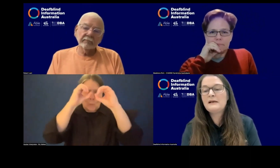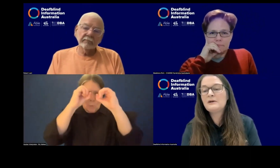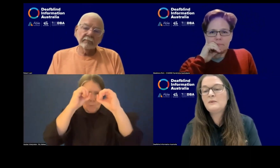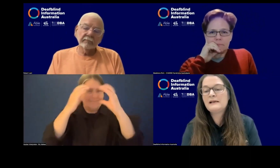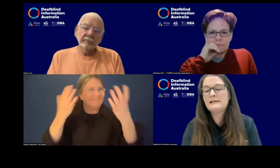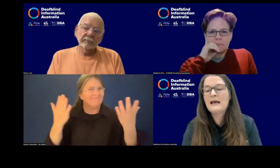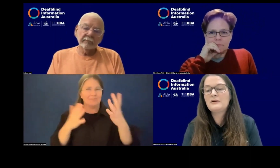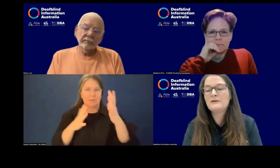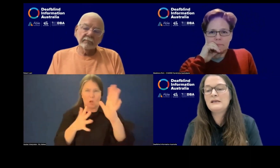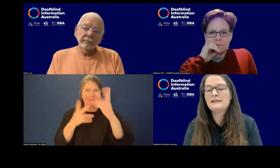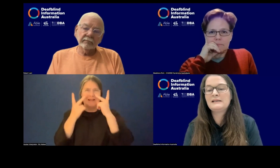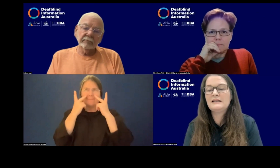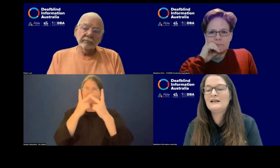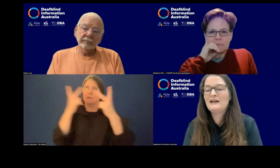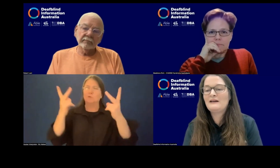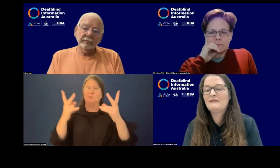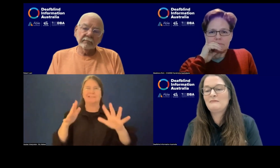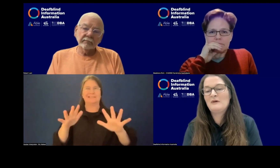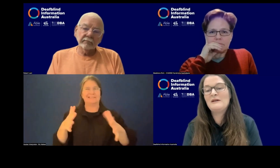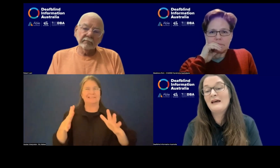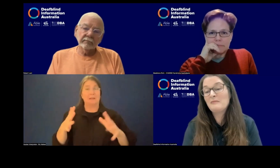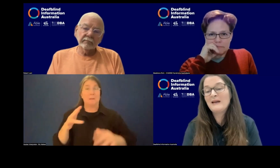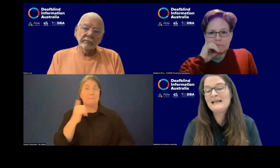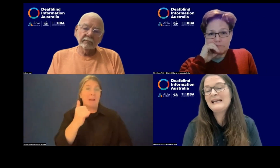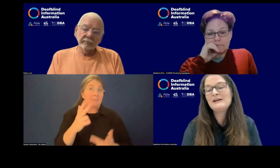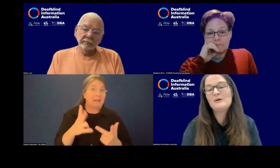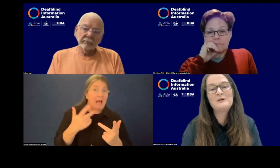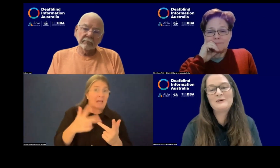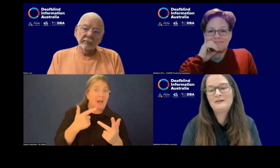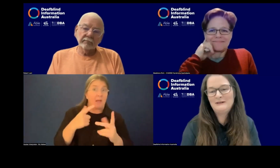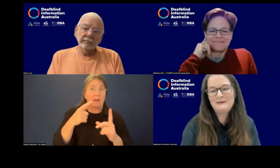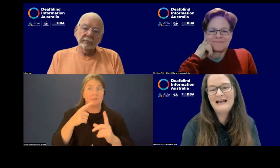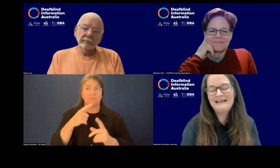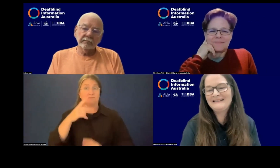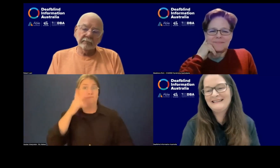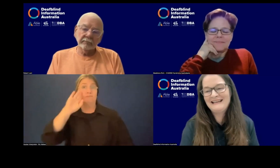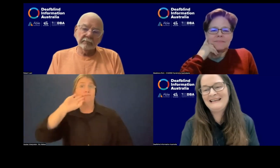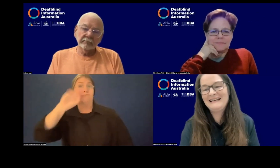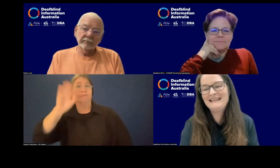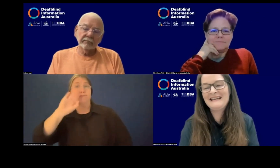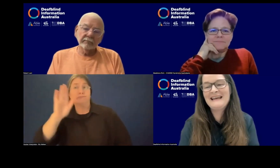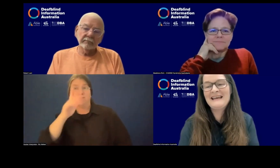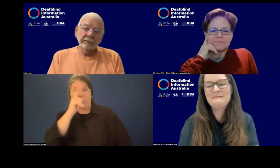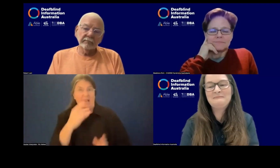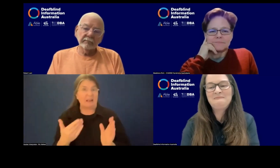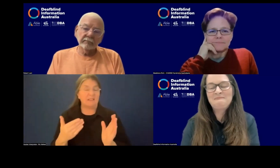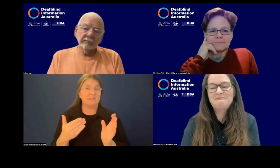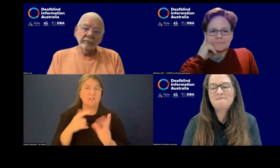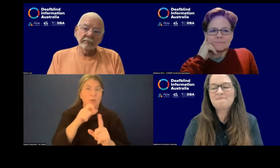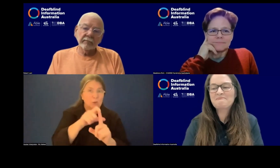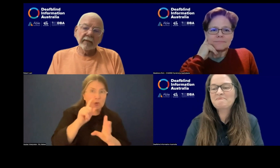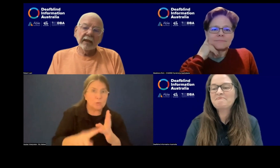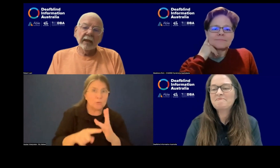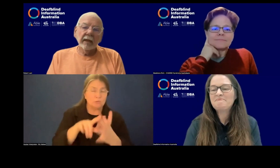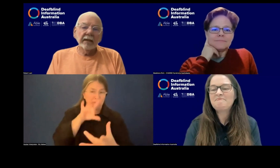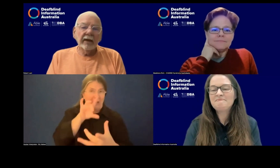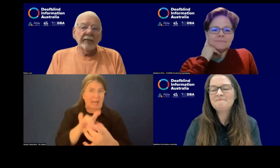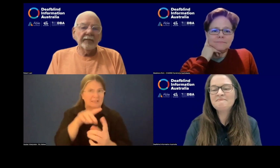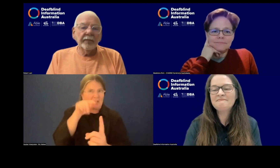Maybe could we expand on this in another PD or did you want to add anything there?